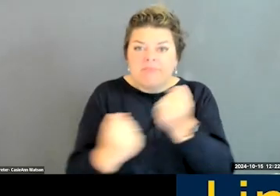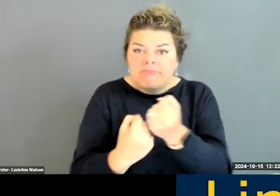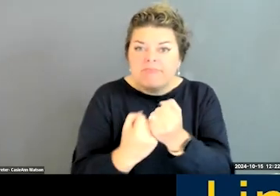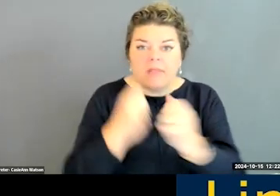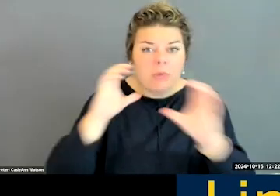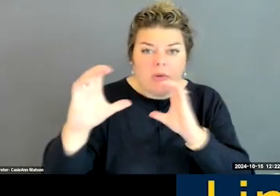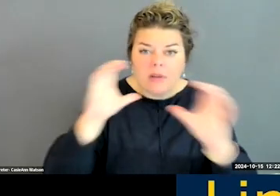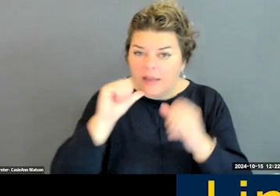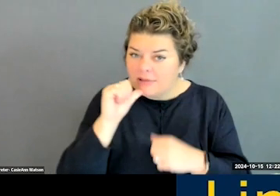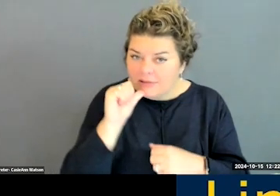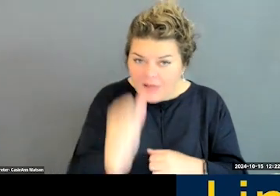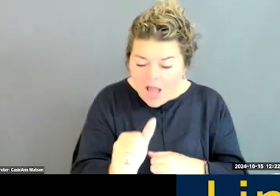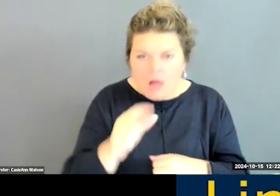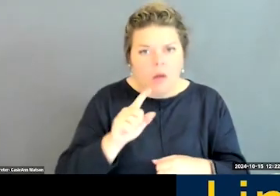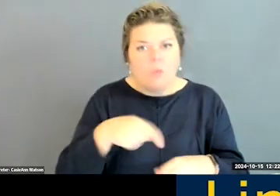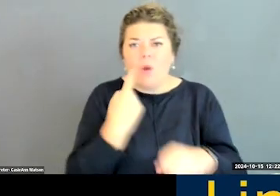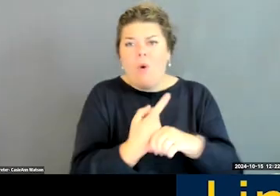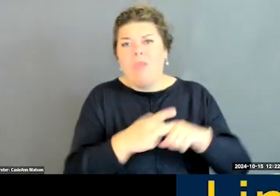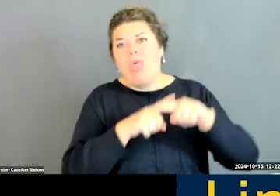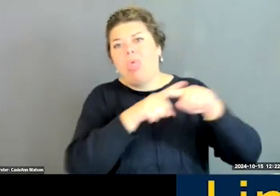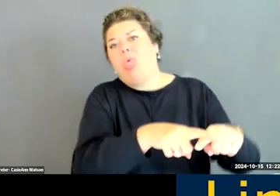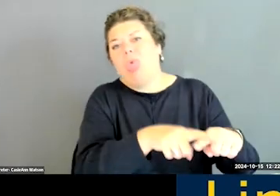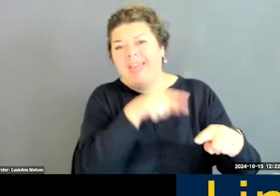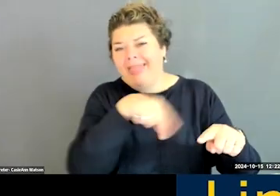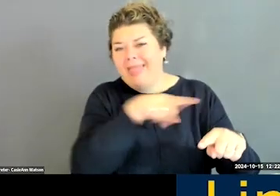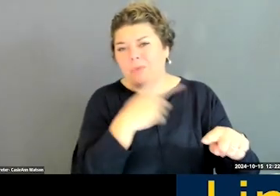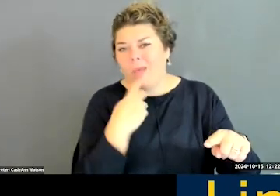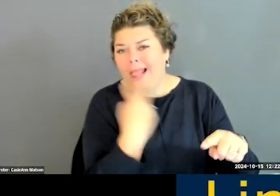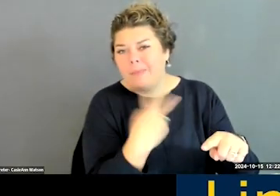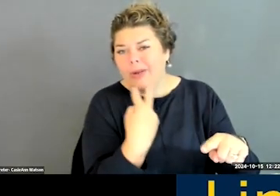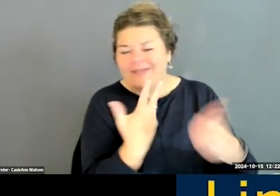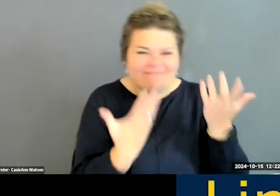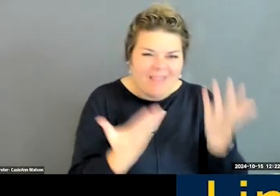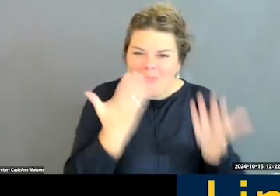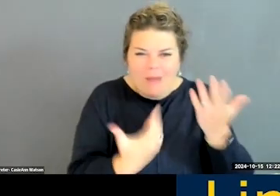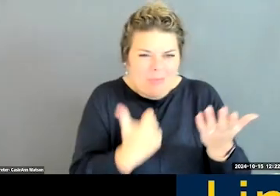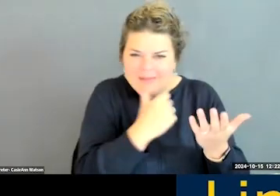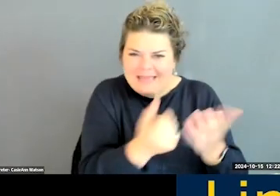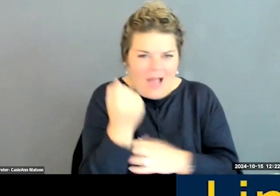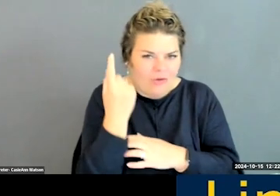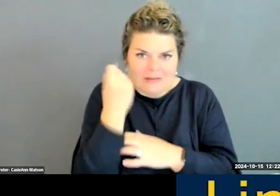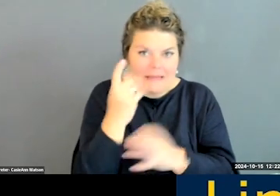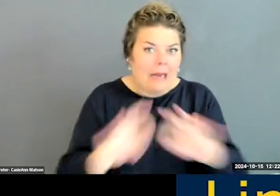but relied solely upon the individual to lip read, they would likely not obtain any of the important information that was meant